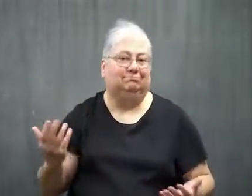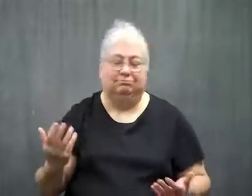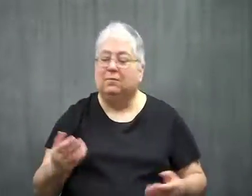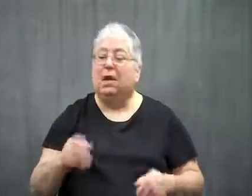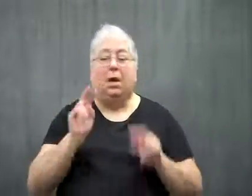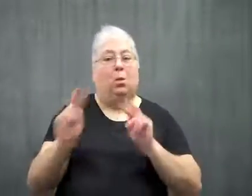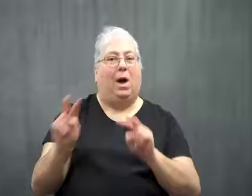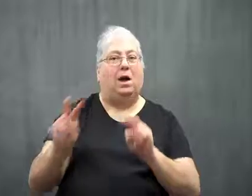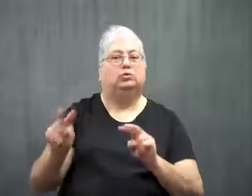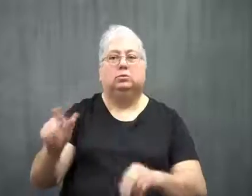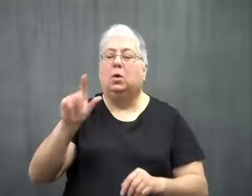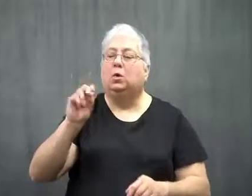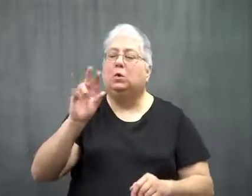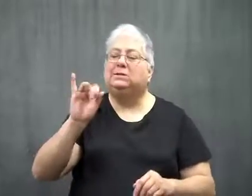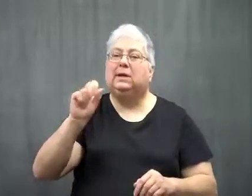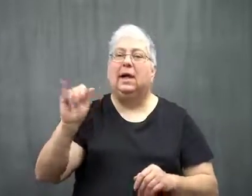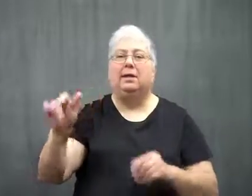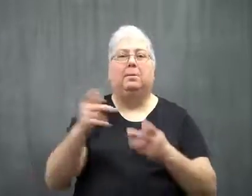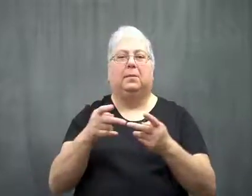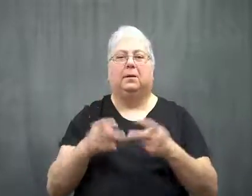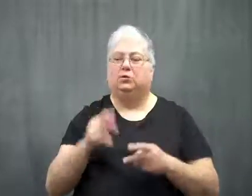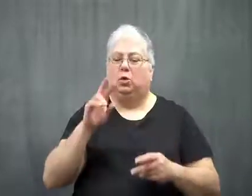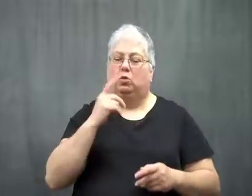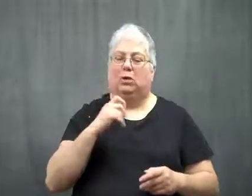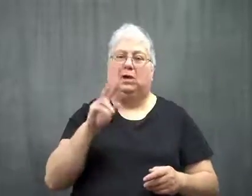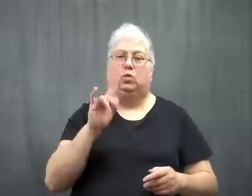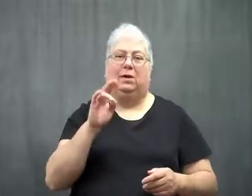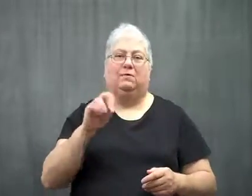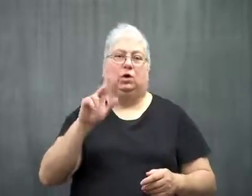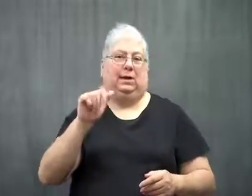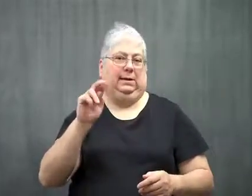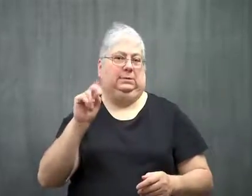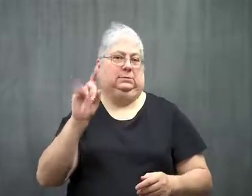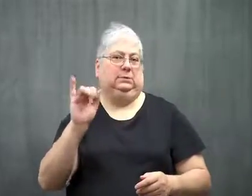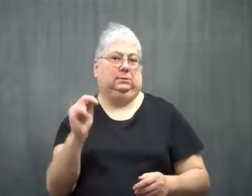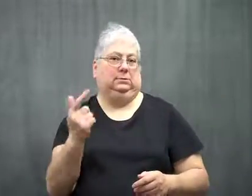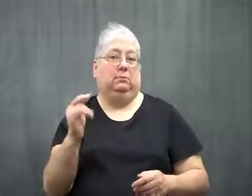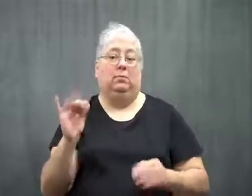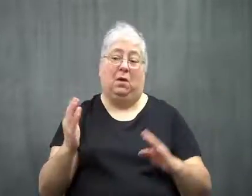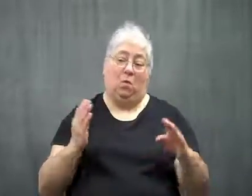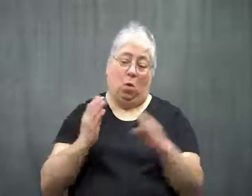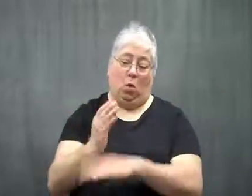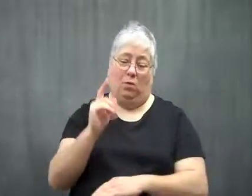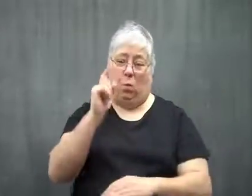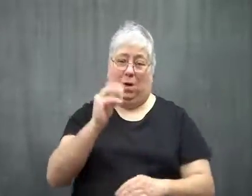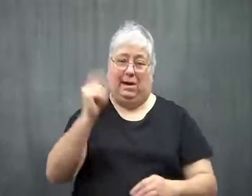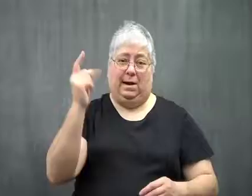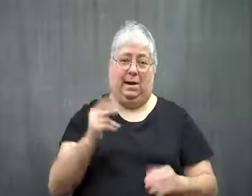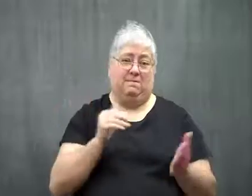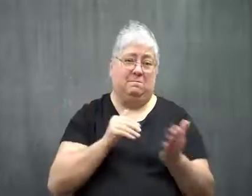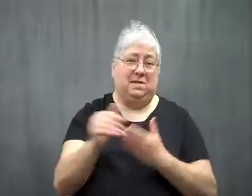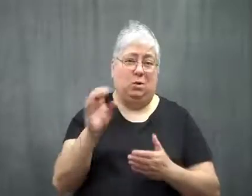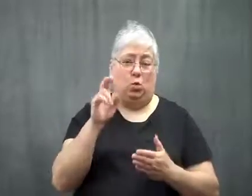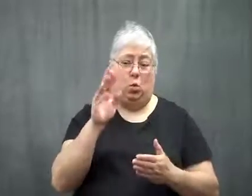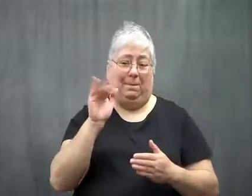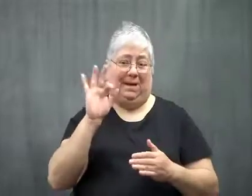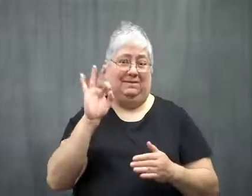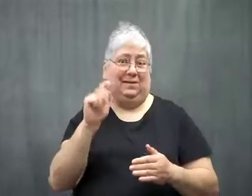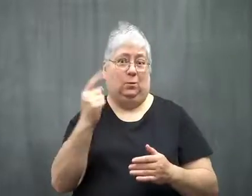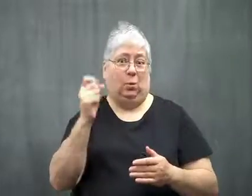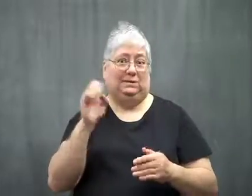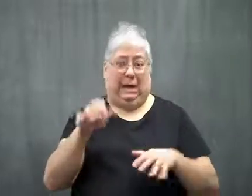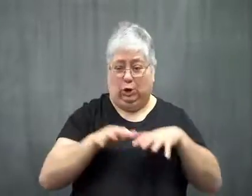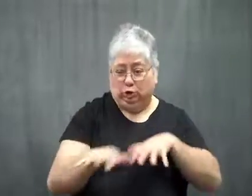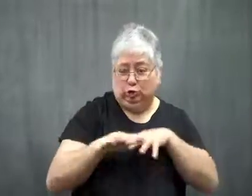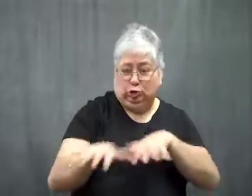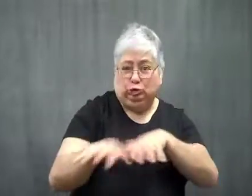At Red River Landing, Louisiana, once the flow of water reaches 1.5 million cfs,